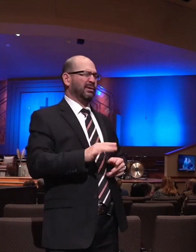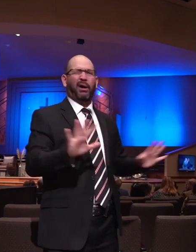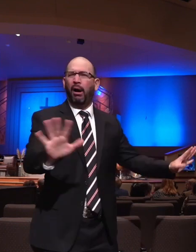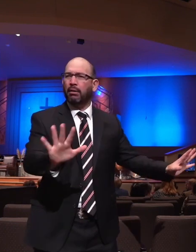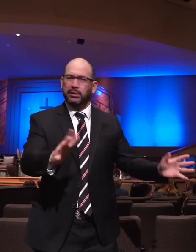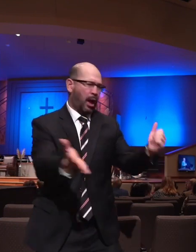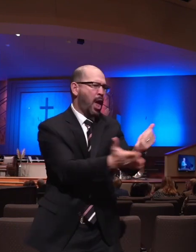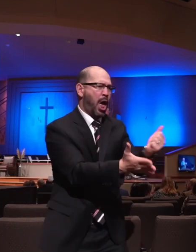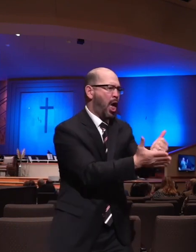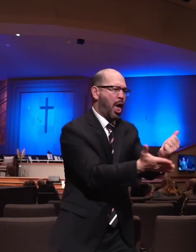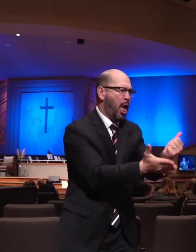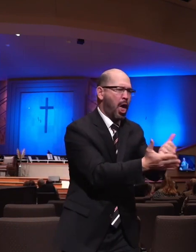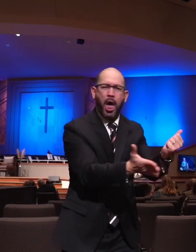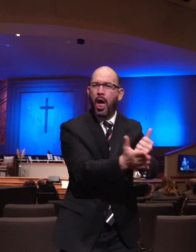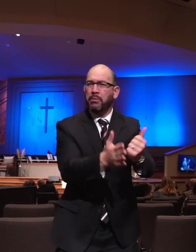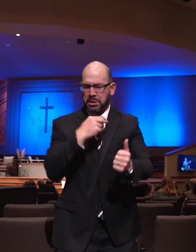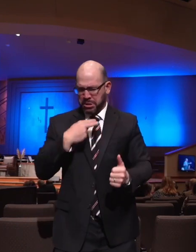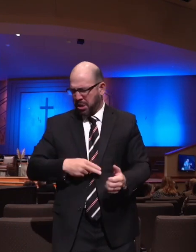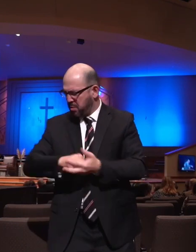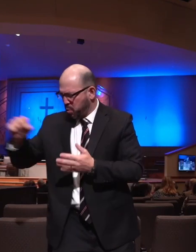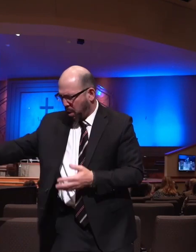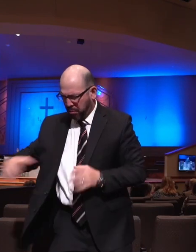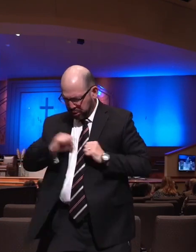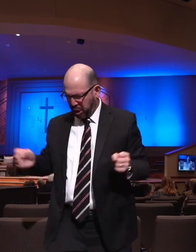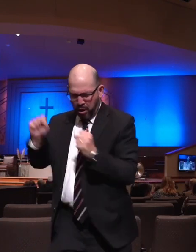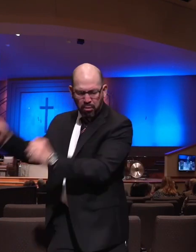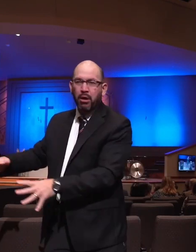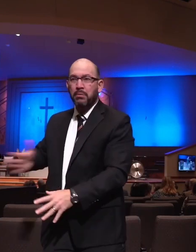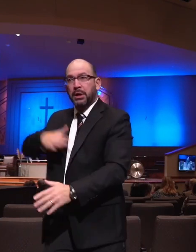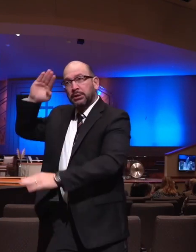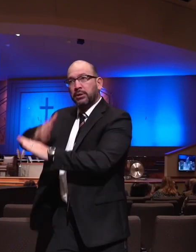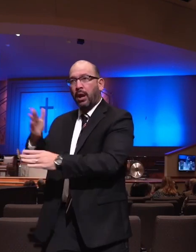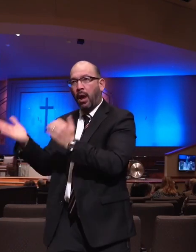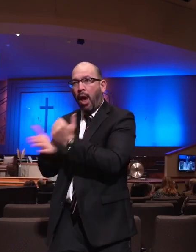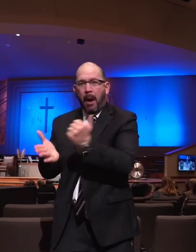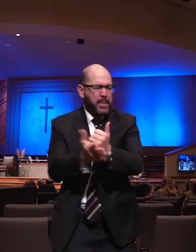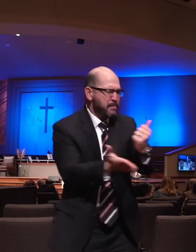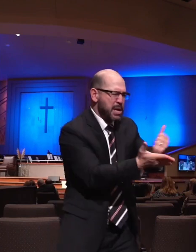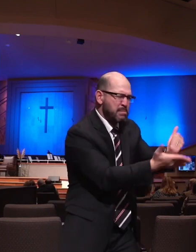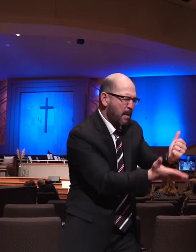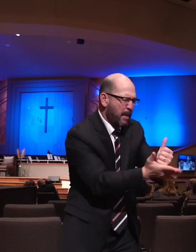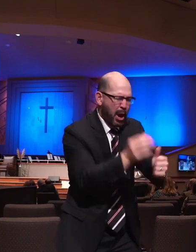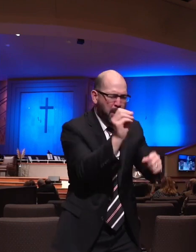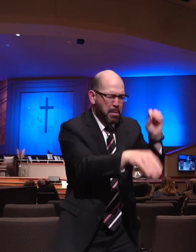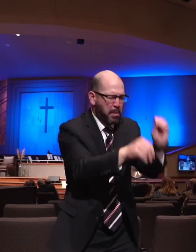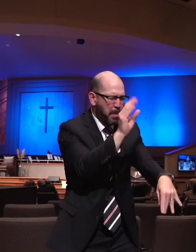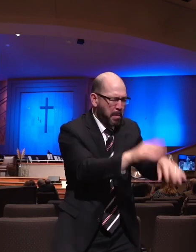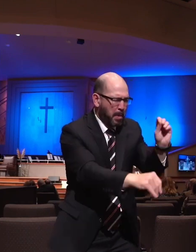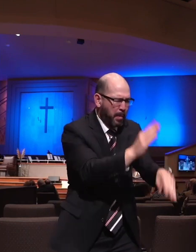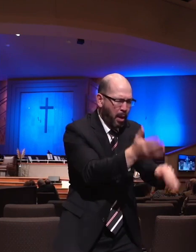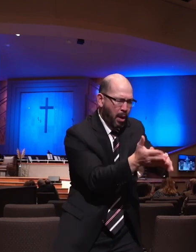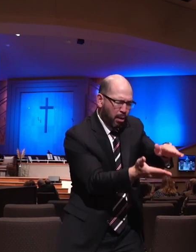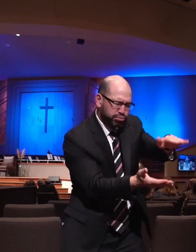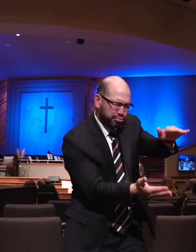helping him I took my tie off I took my jacket off Luke's out there helping we put it all back together and it took a while I mean